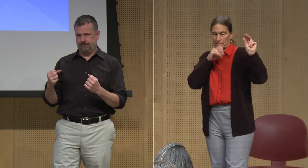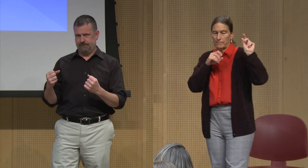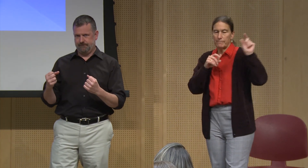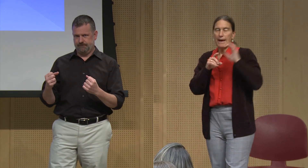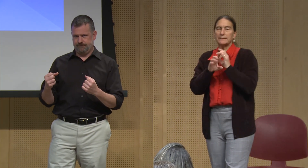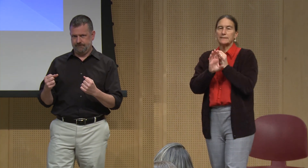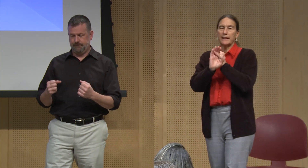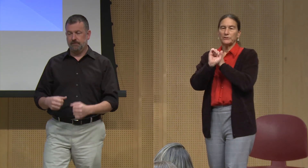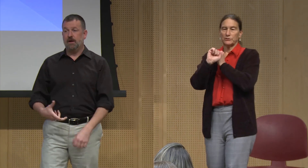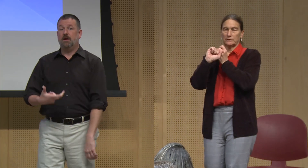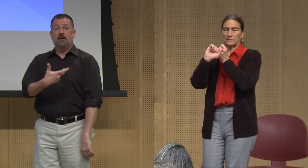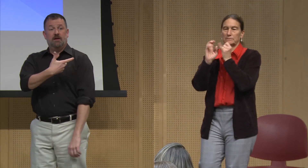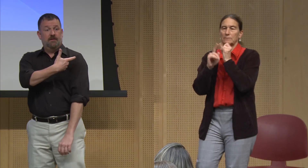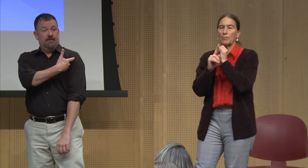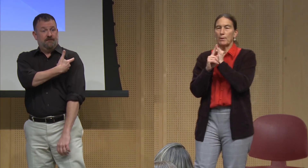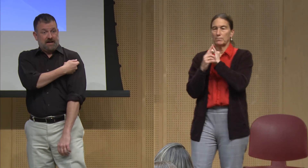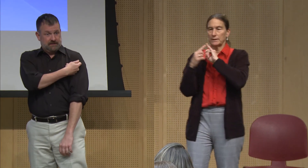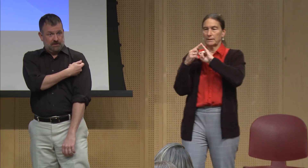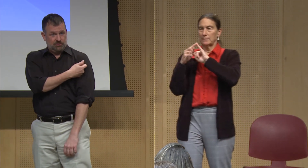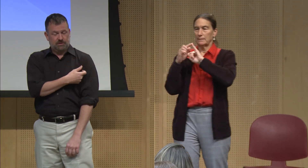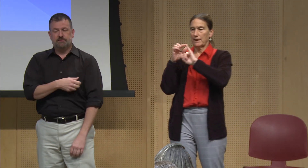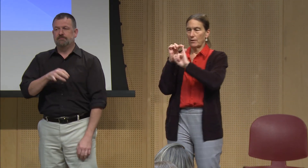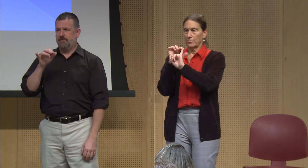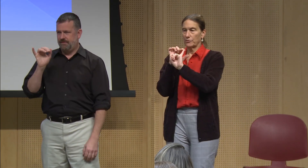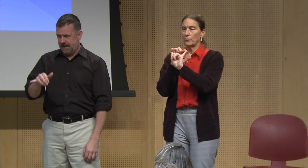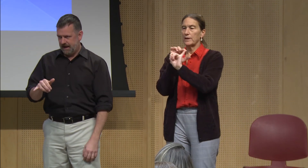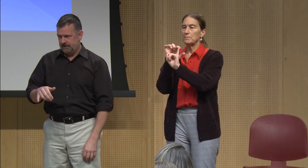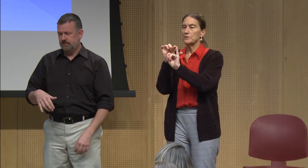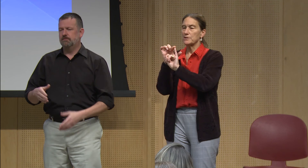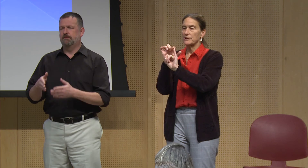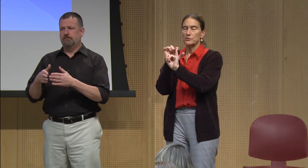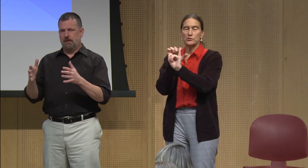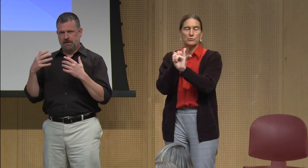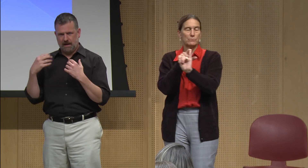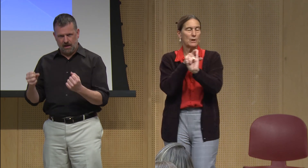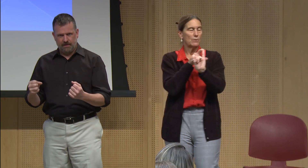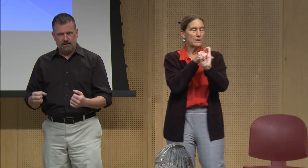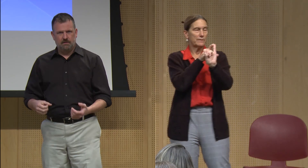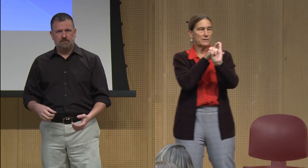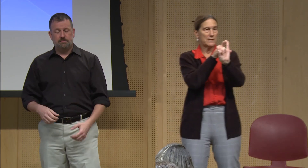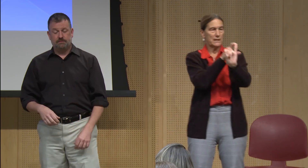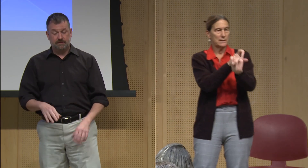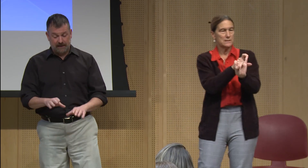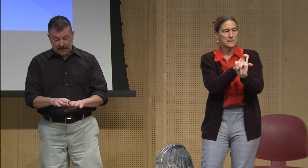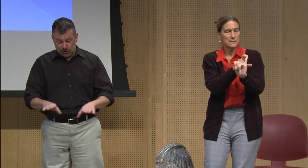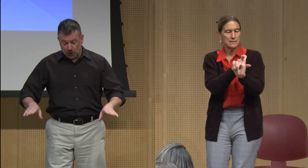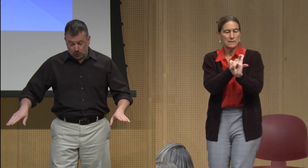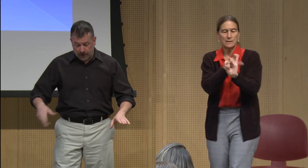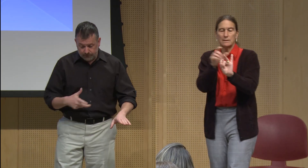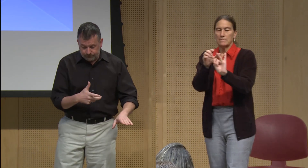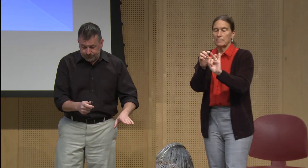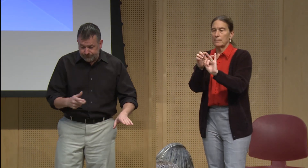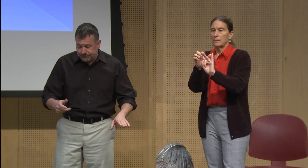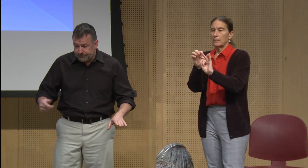VACCINATIONS ARE PUBLIC HEALTH. SO THE IMMUNIZATIONS YOU-- WE GIVE TO KIDS,